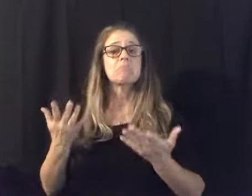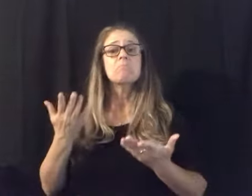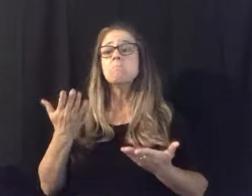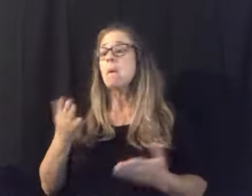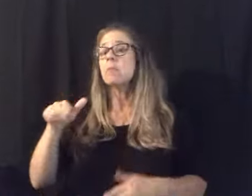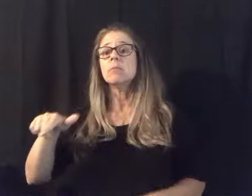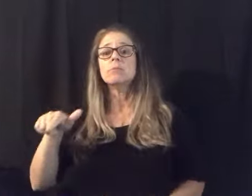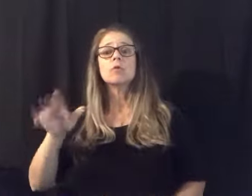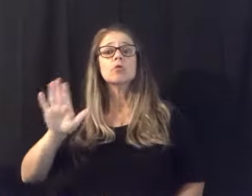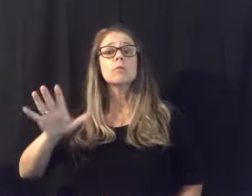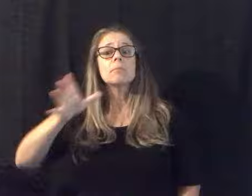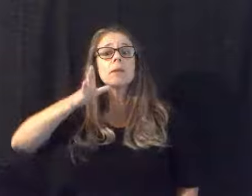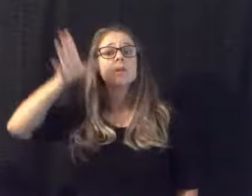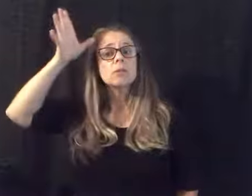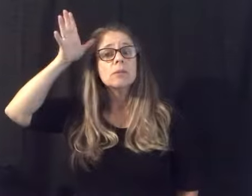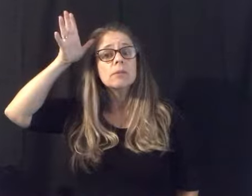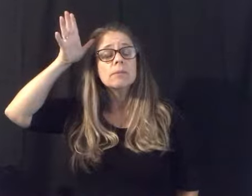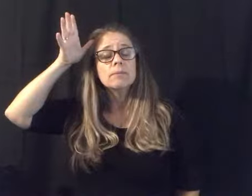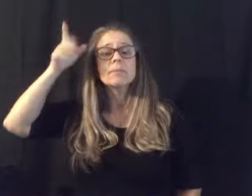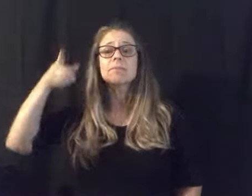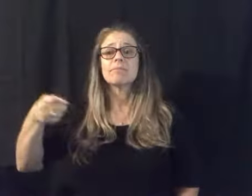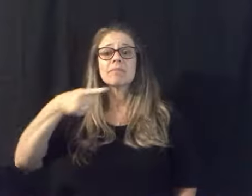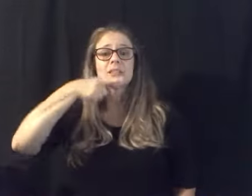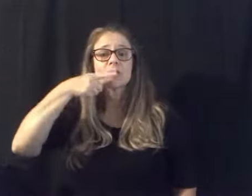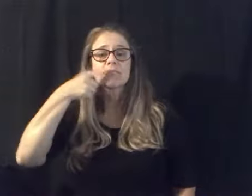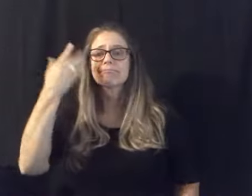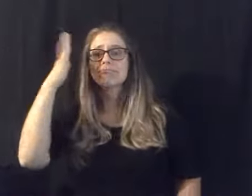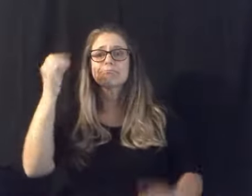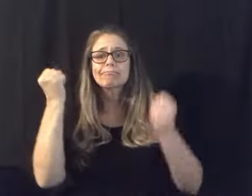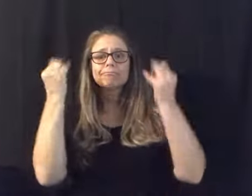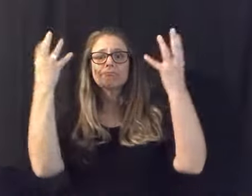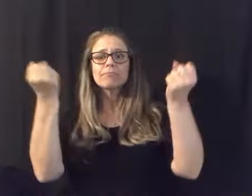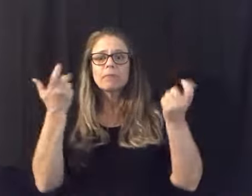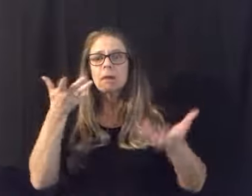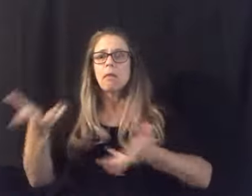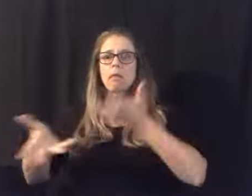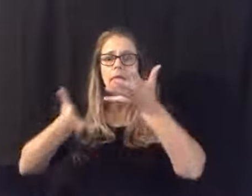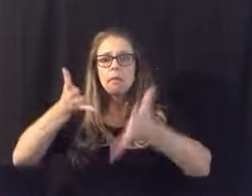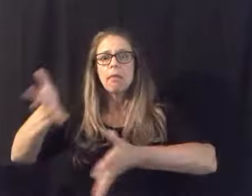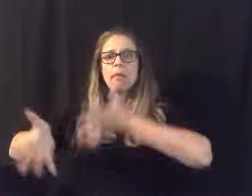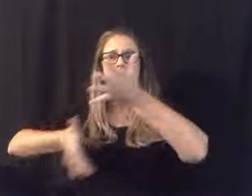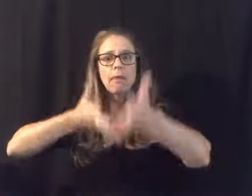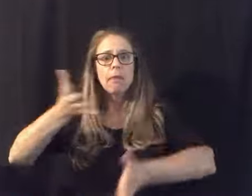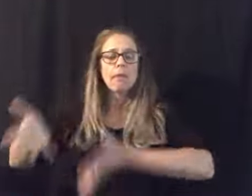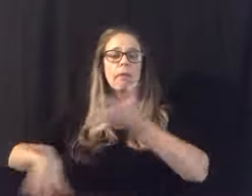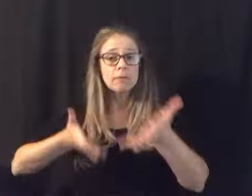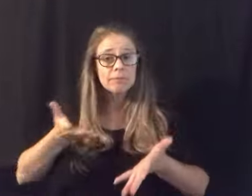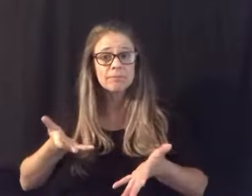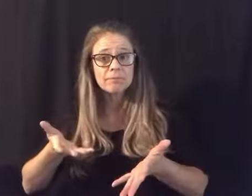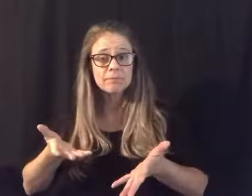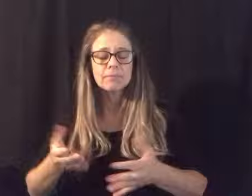The child's hearing parents do not know signs so it is difficult for them to communicate with their child.